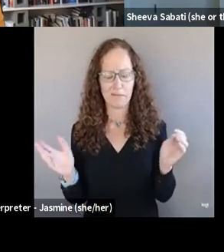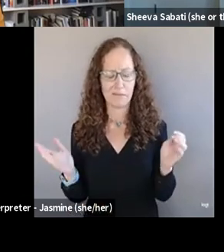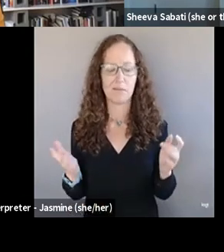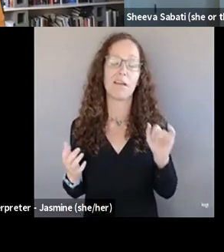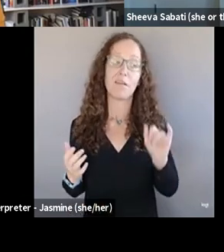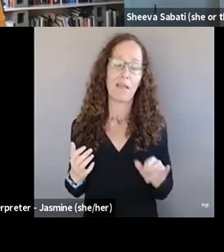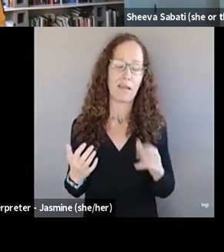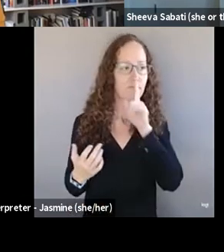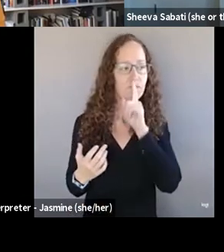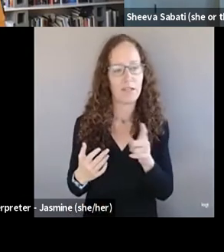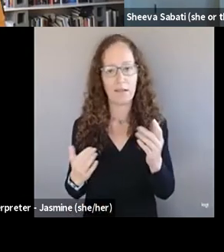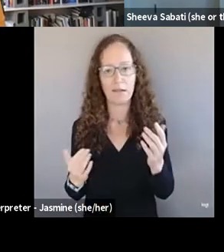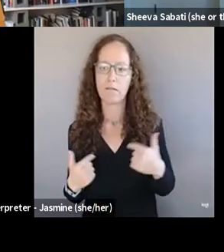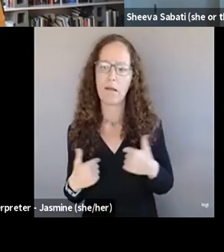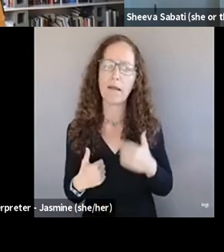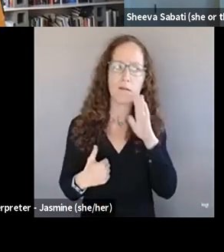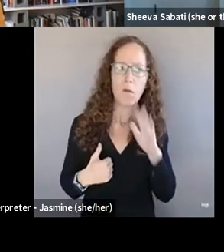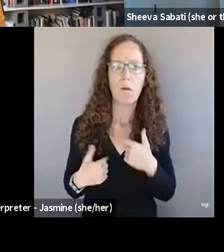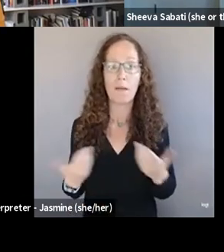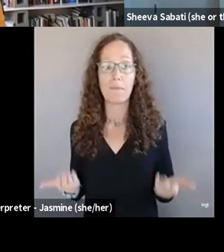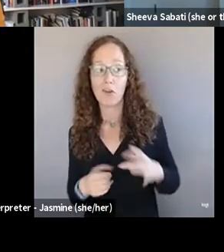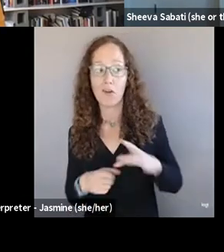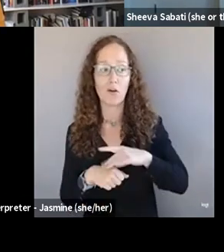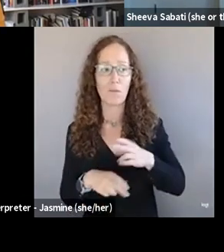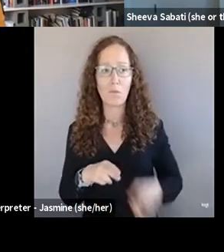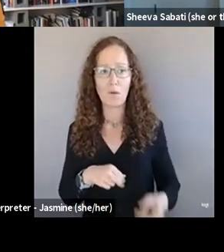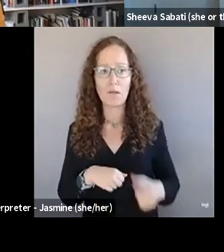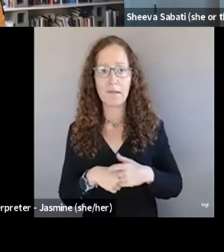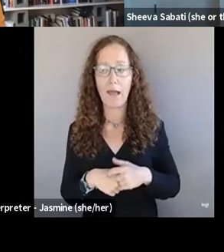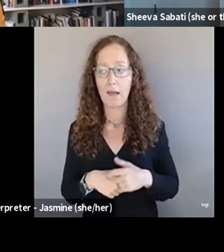rolling out of here. So what is it that I want my work to be and